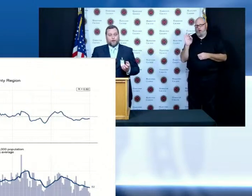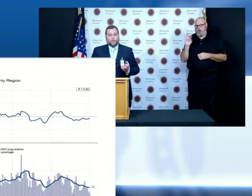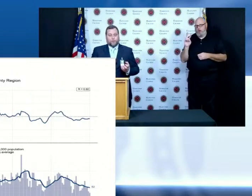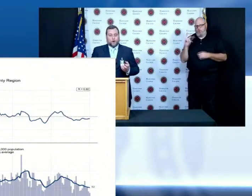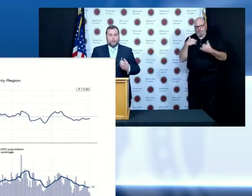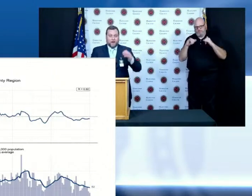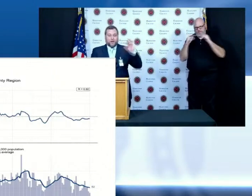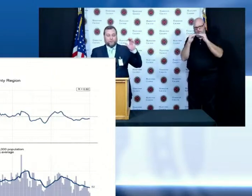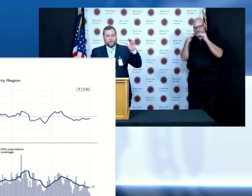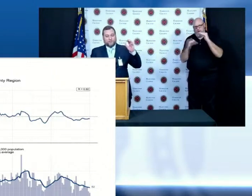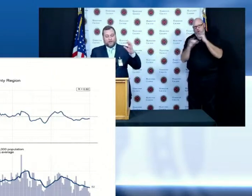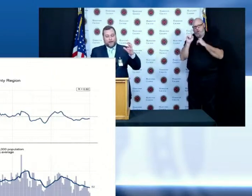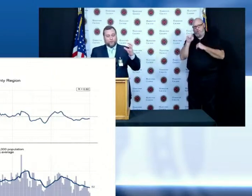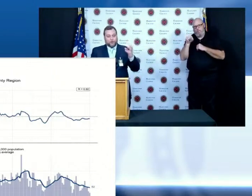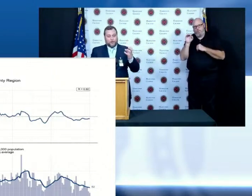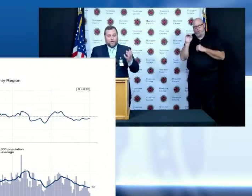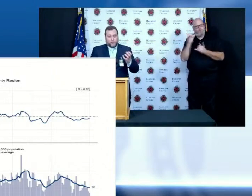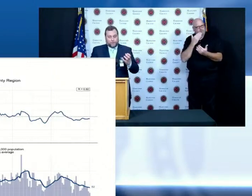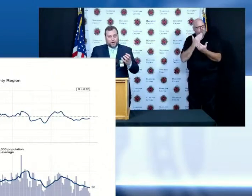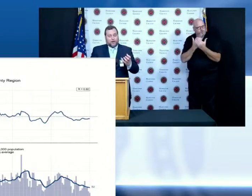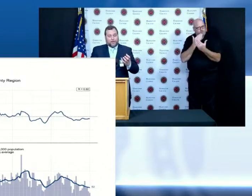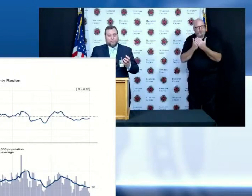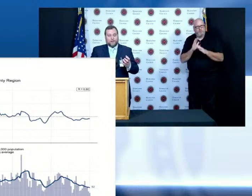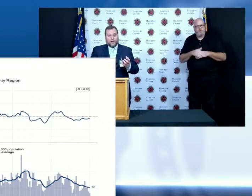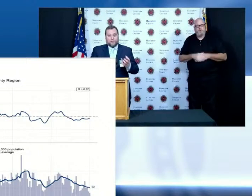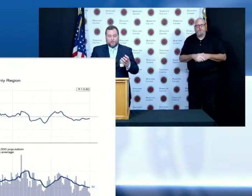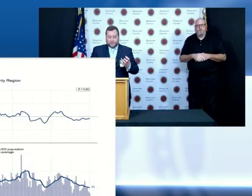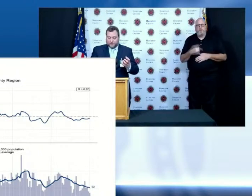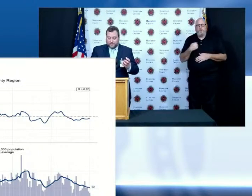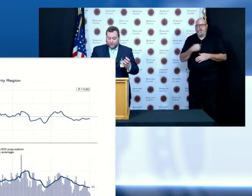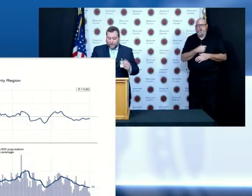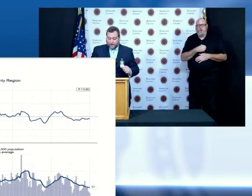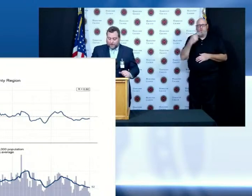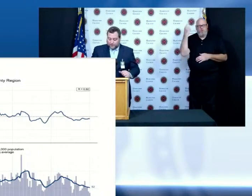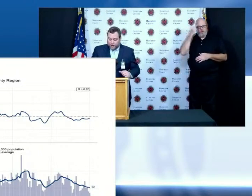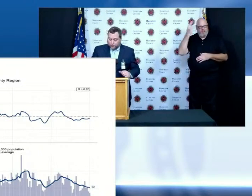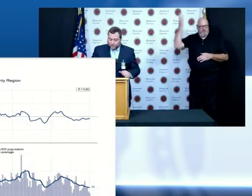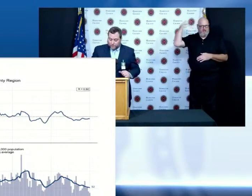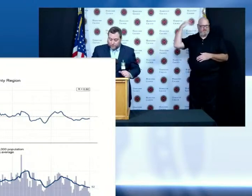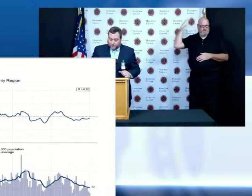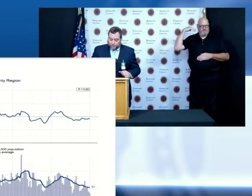and we are trending about the this percentage of total population with the state of Ohio so I'm